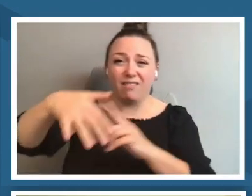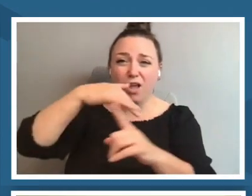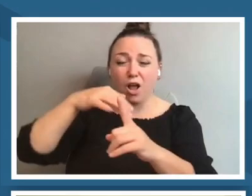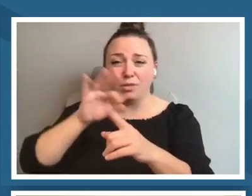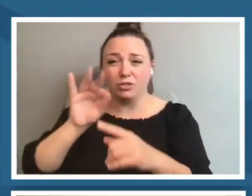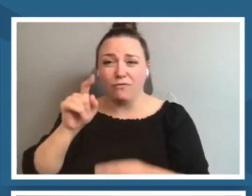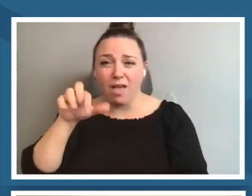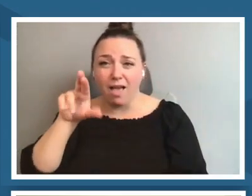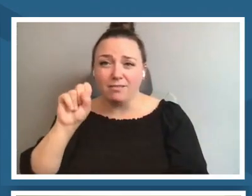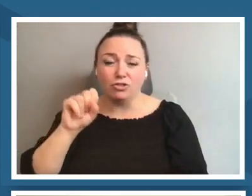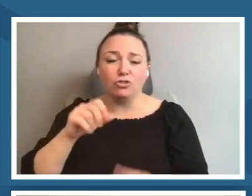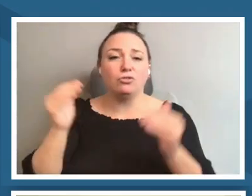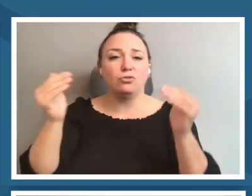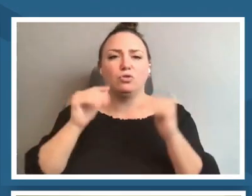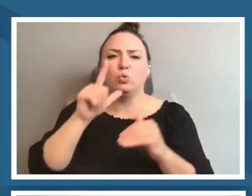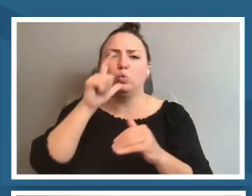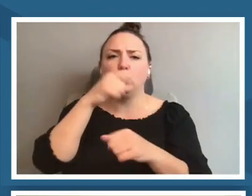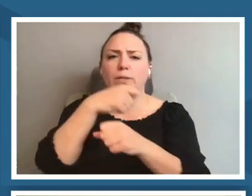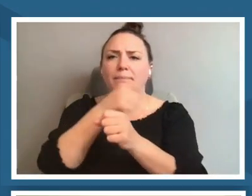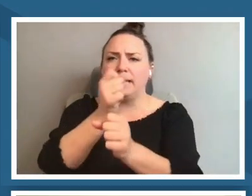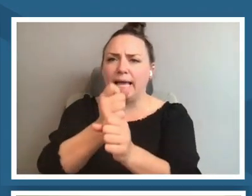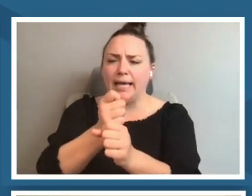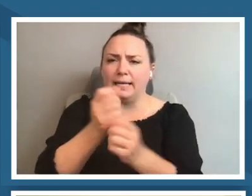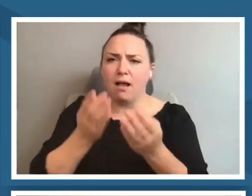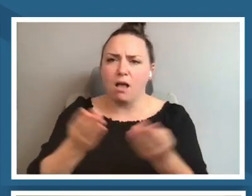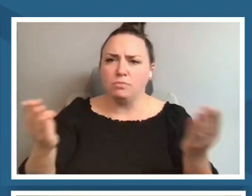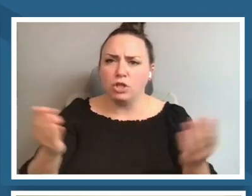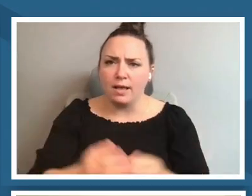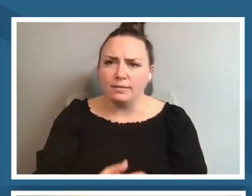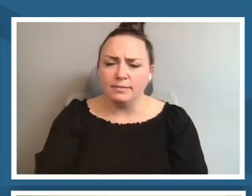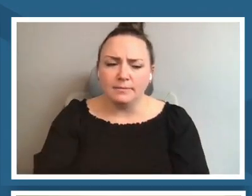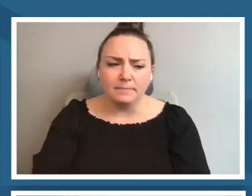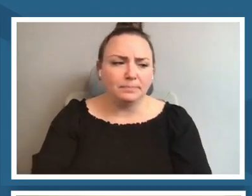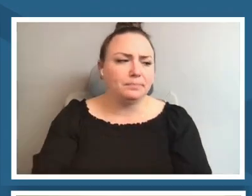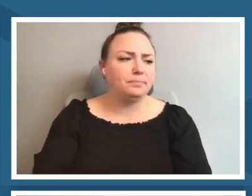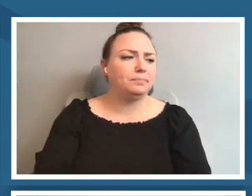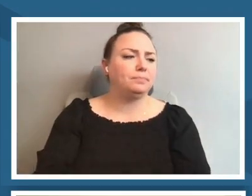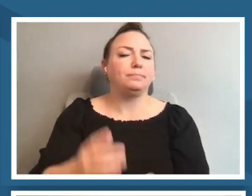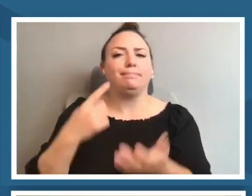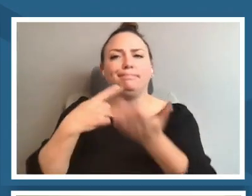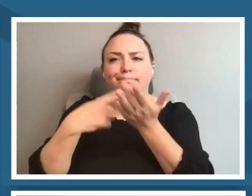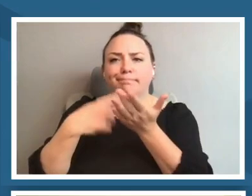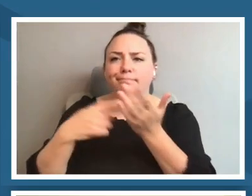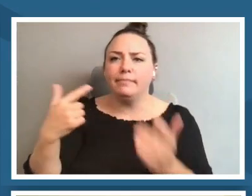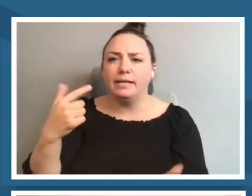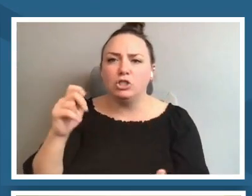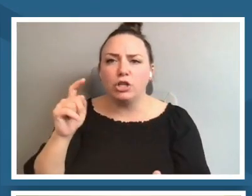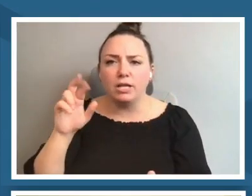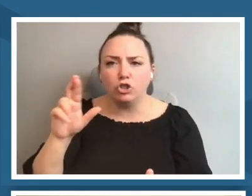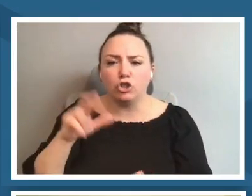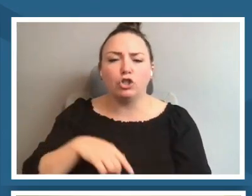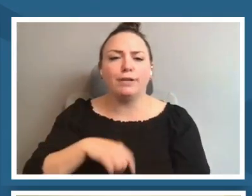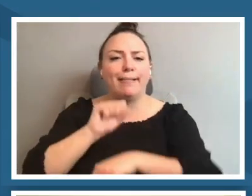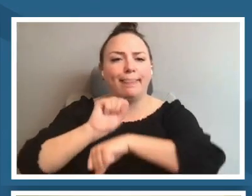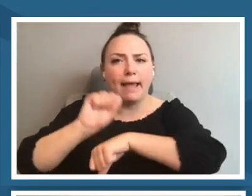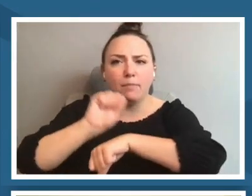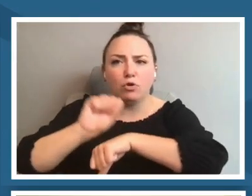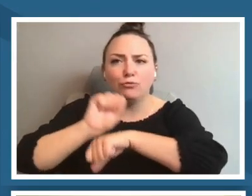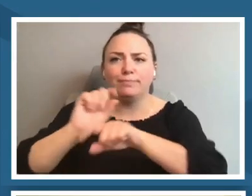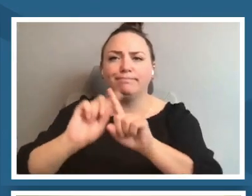who made the object so you can get into discussions about gender labor on